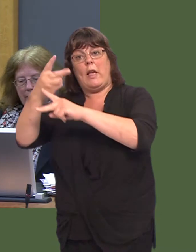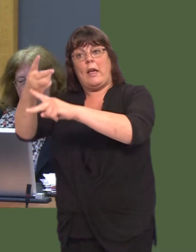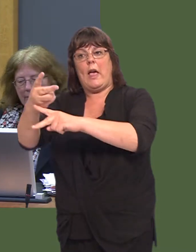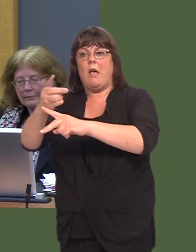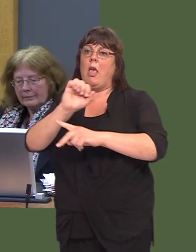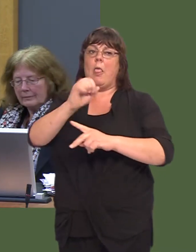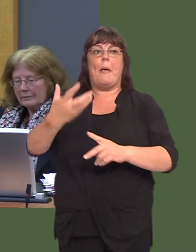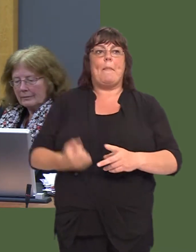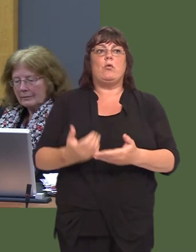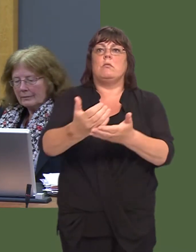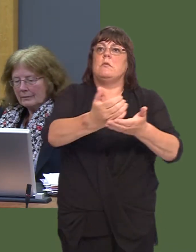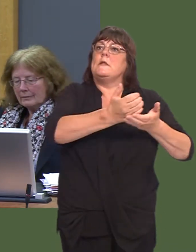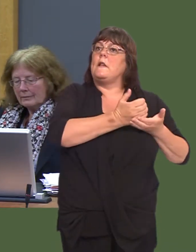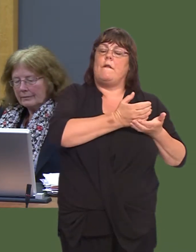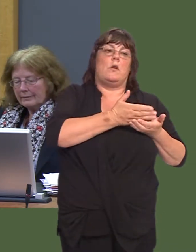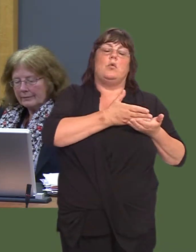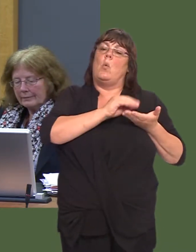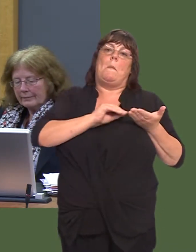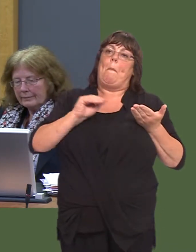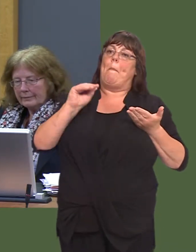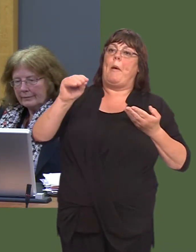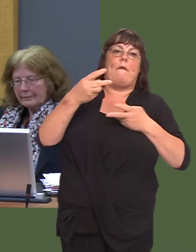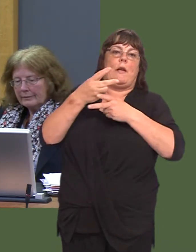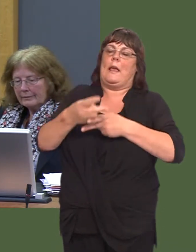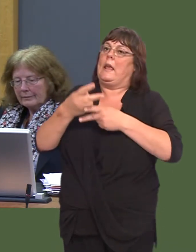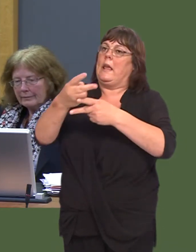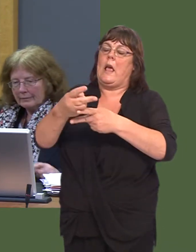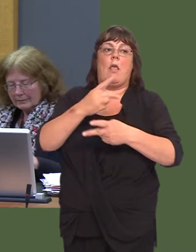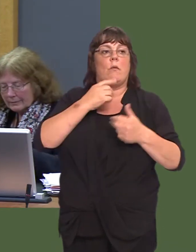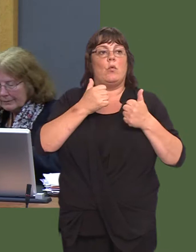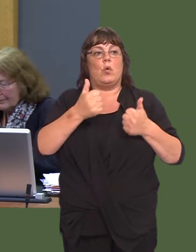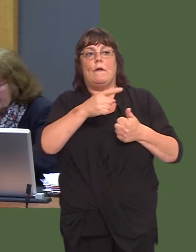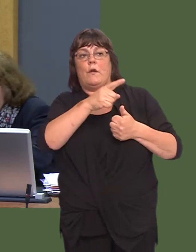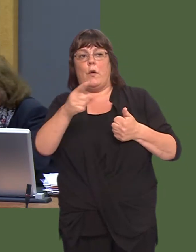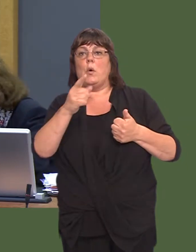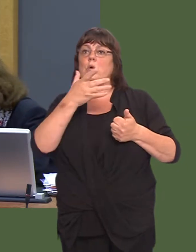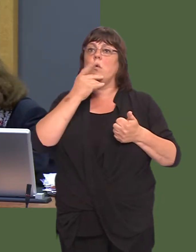This is part of us honouring our covenant with those who put their lives on the line for their country.